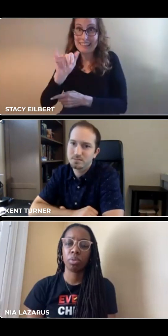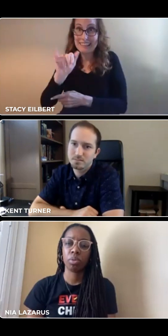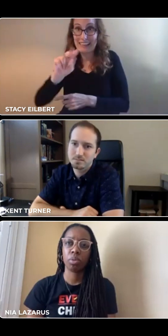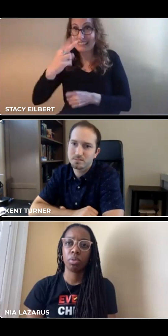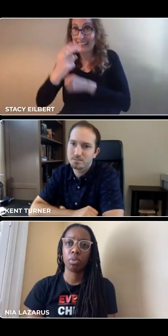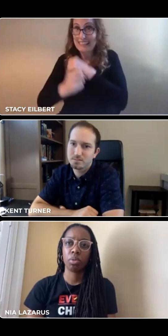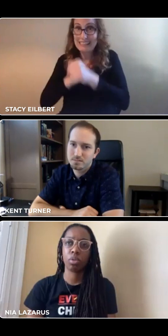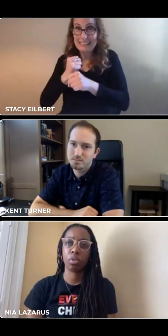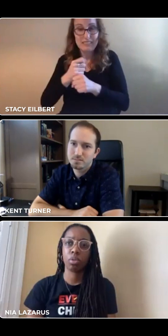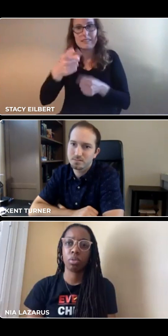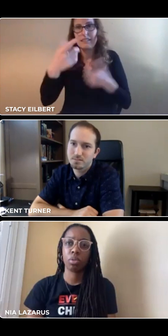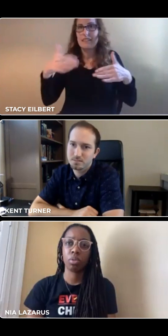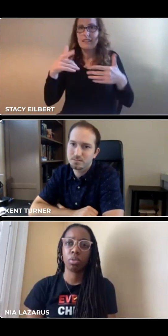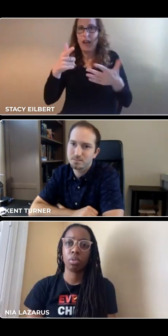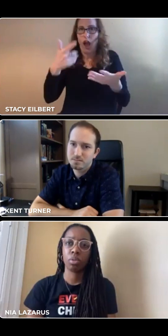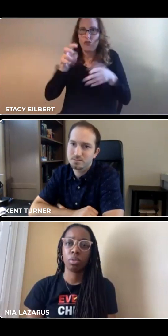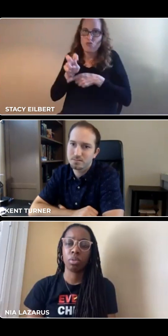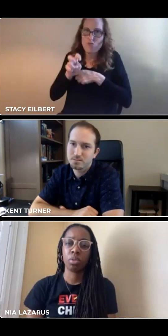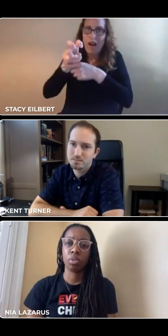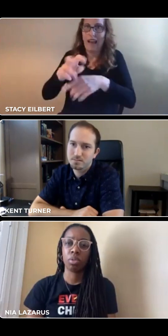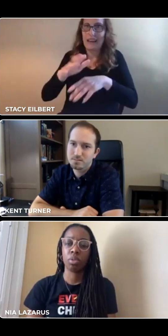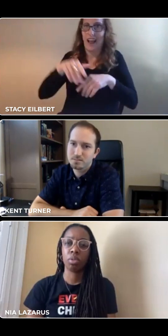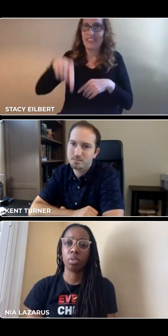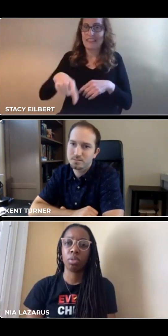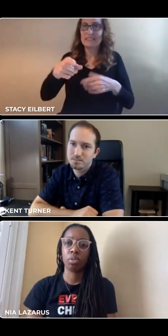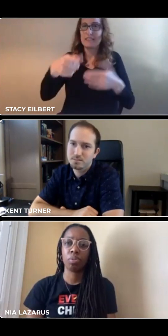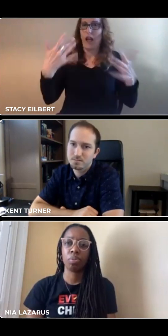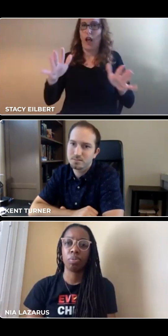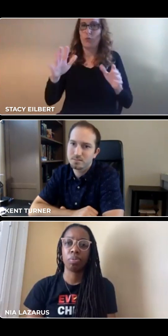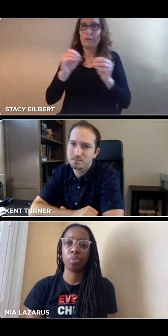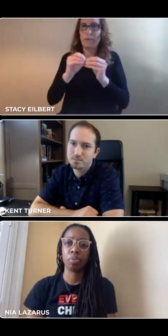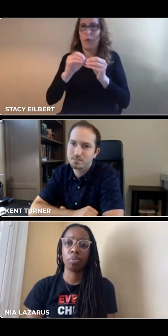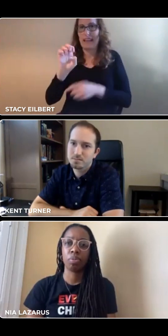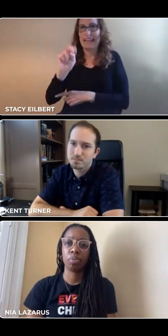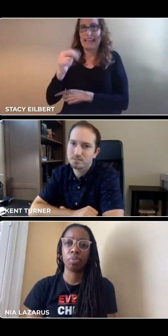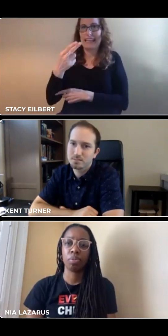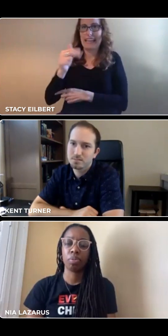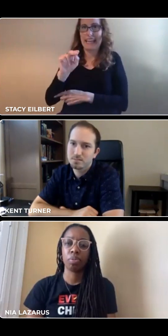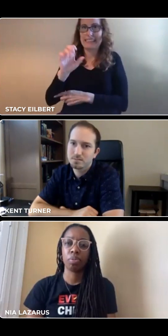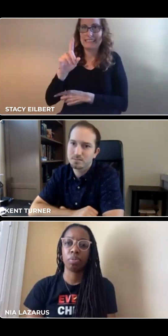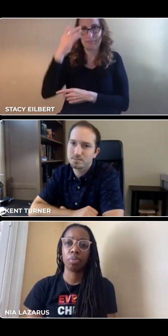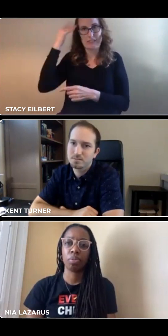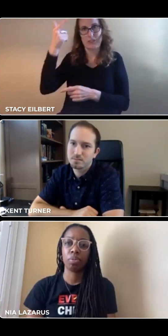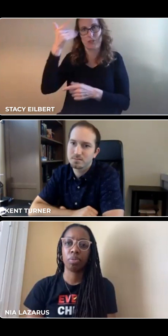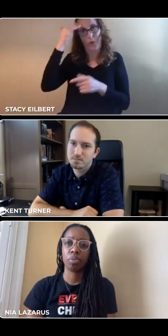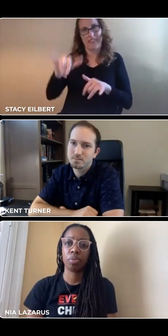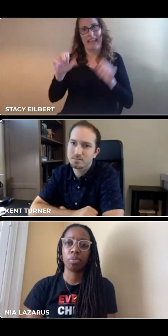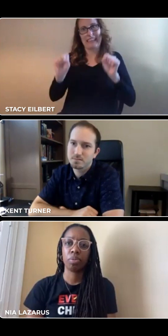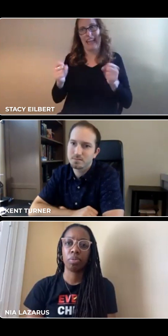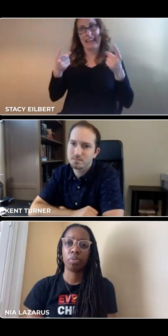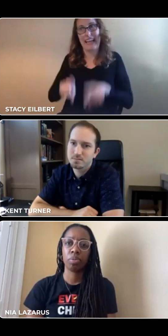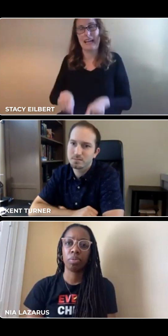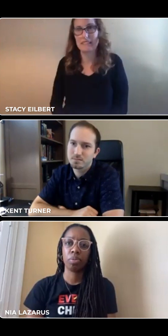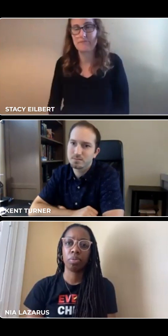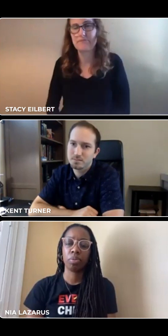Those of you who are new teachers, like Nia, who's a teacher of her second year, this experience